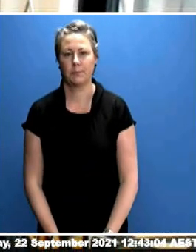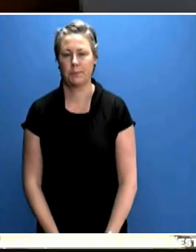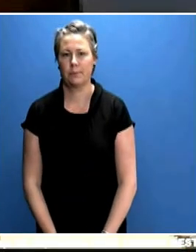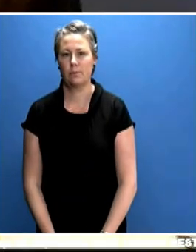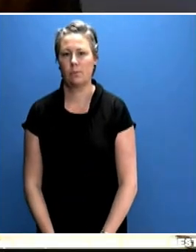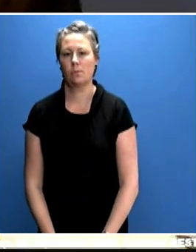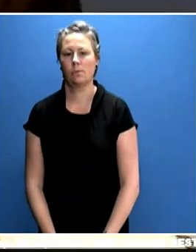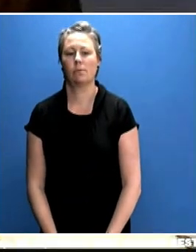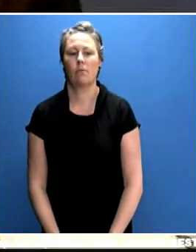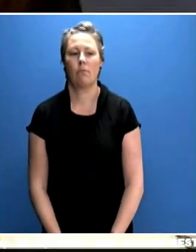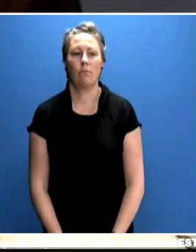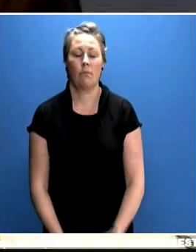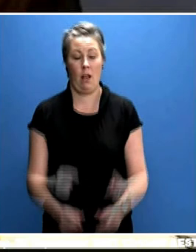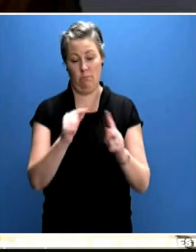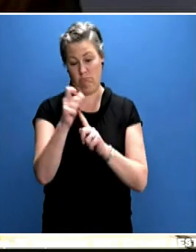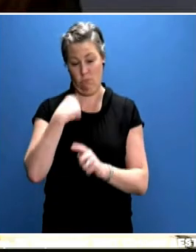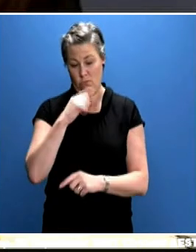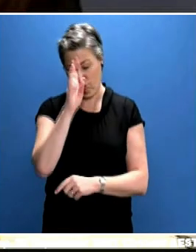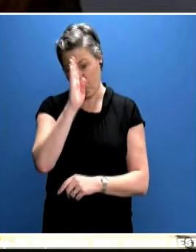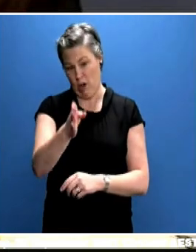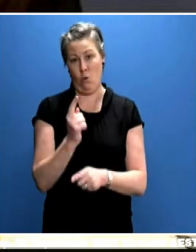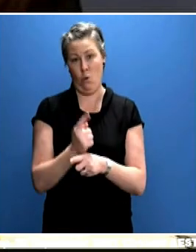Speaking bluntly, Aboriginal courts have been my hobbyhorse in this